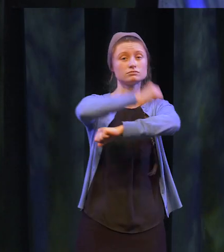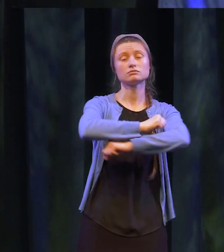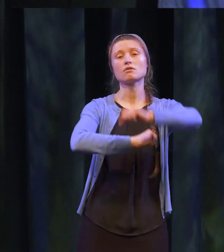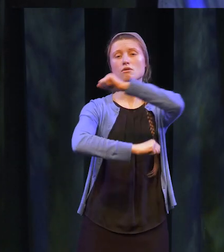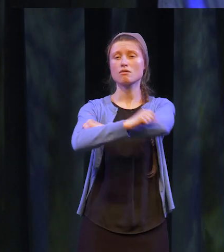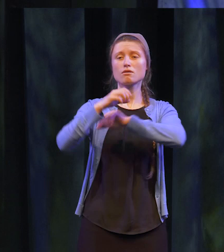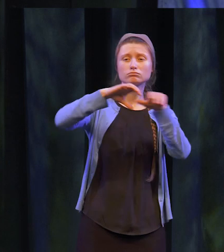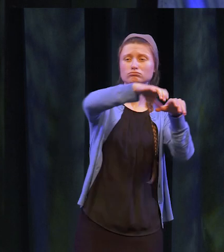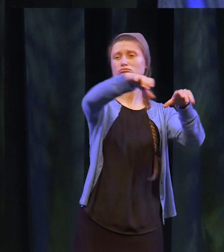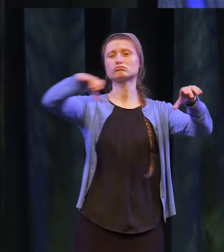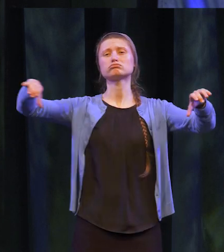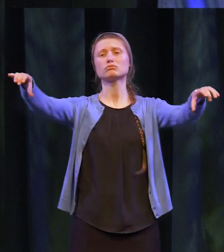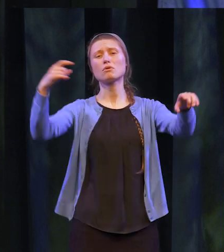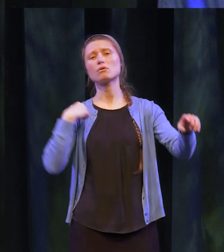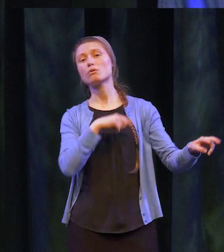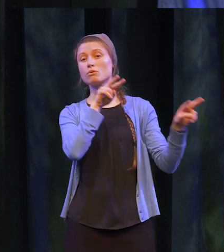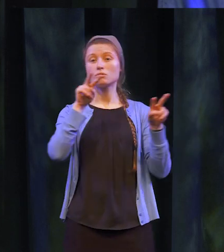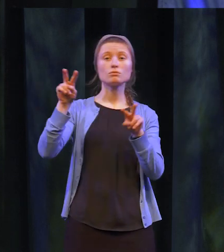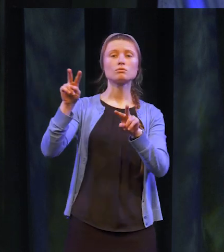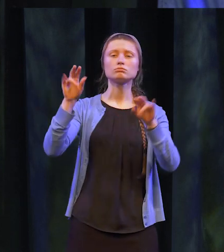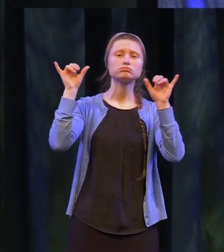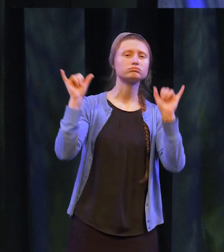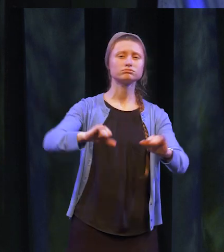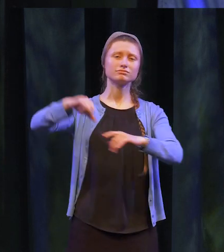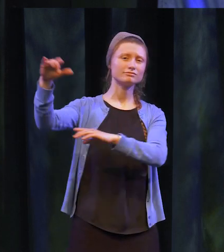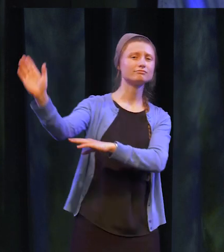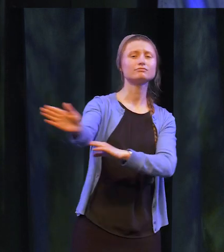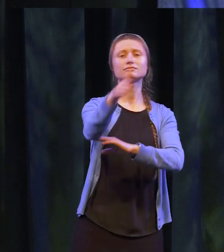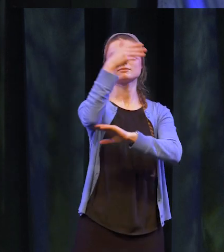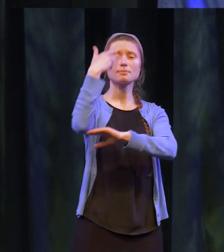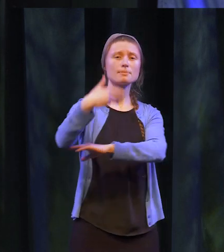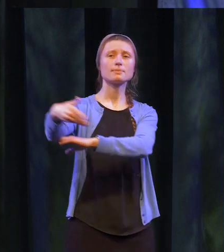rockets' red glare, the bombs bursting in air, Gave proof